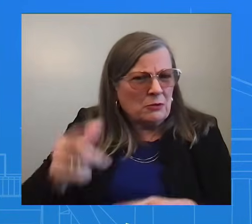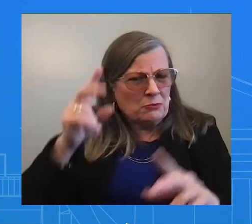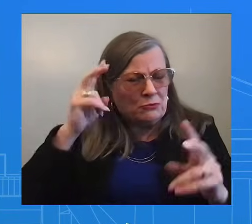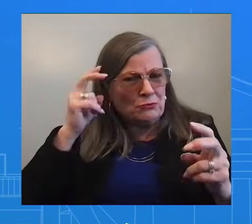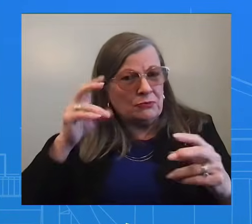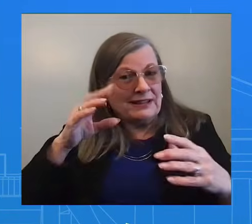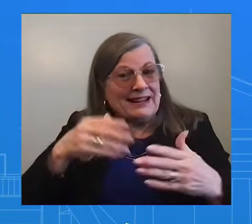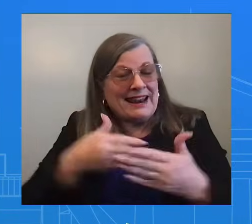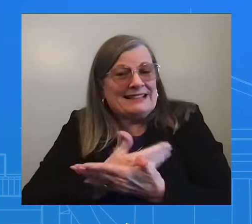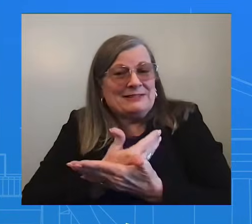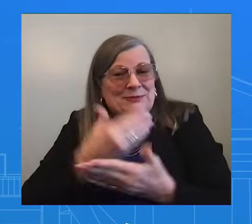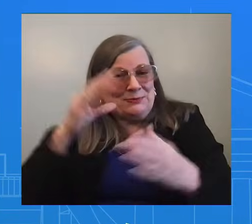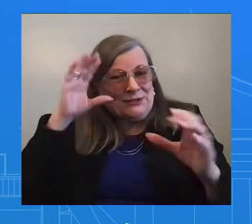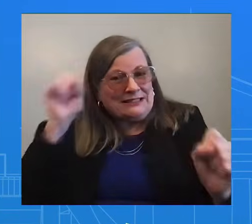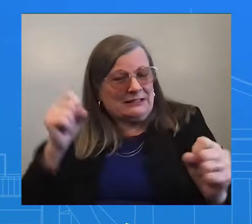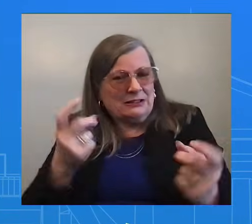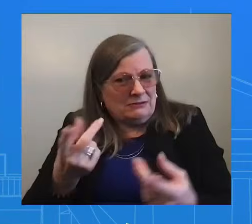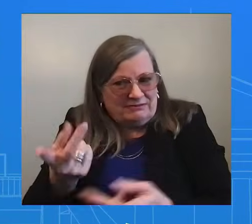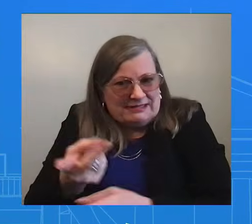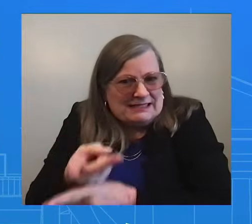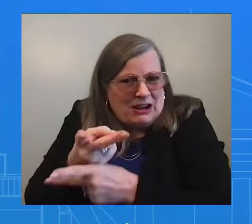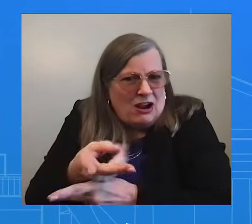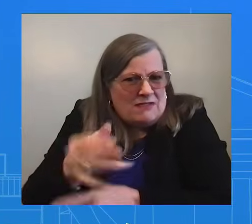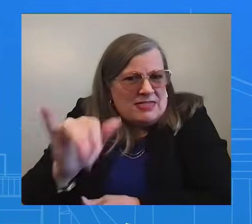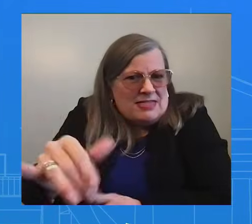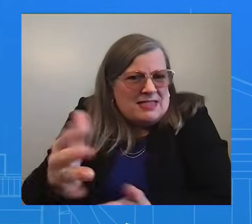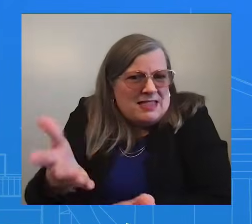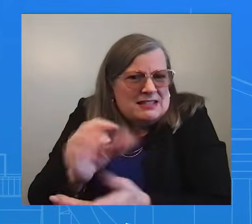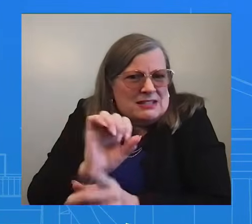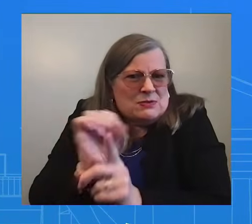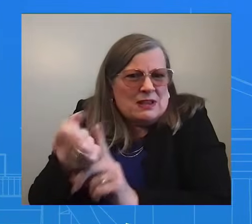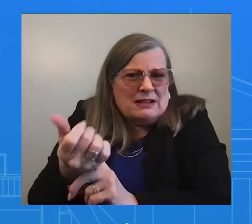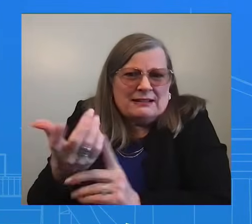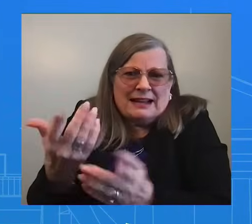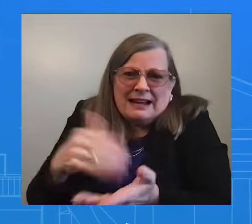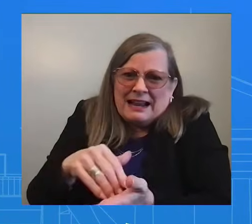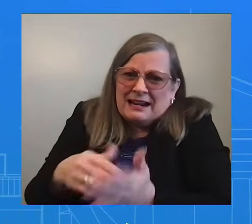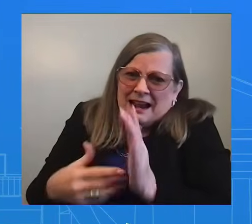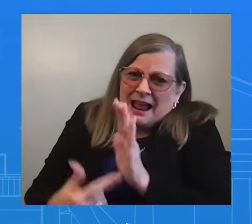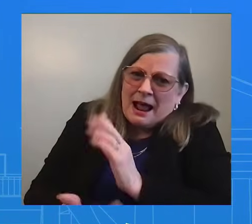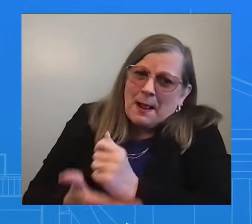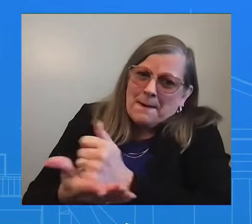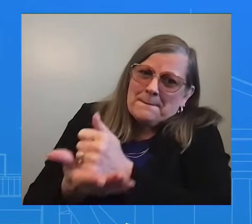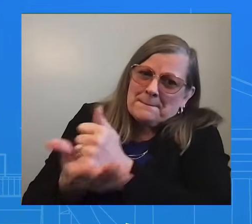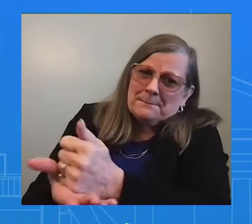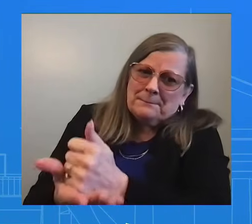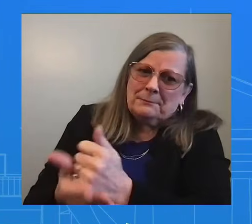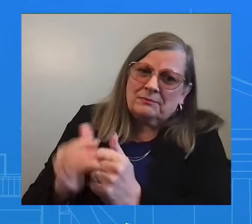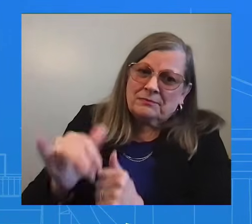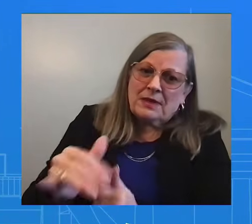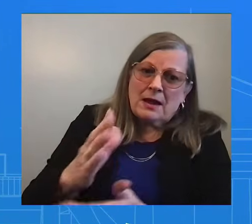and he has worked to increase legal pathways to citizenship. But obviously, illegal pathways, you know, they -- you need to be held to account